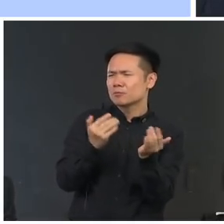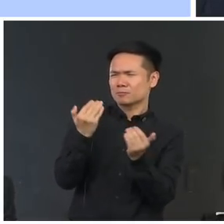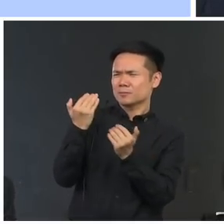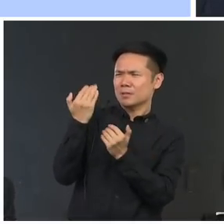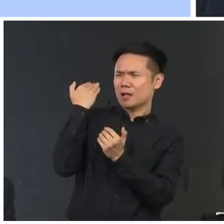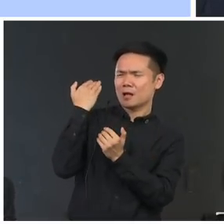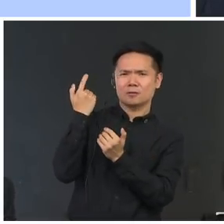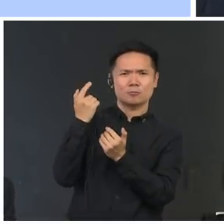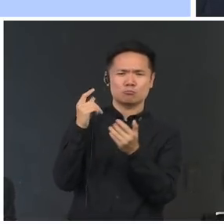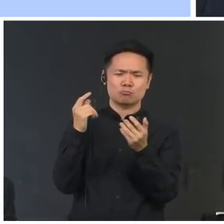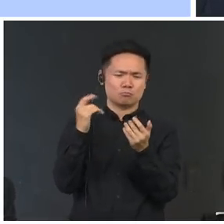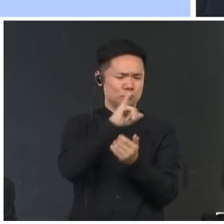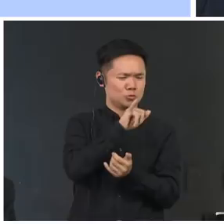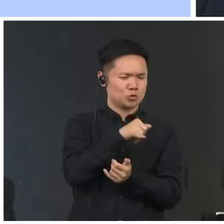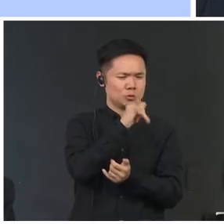Now, in the world of medicine as